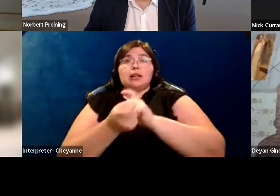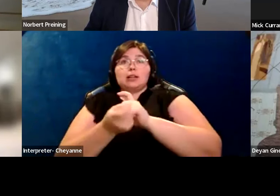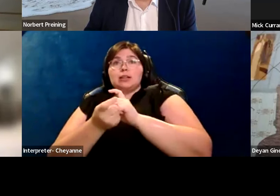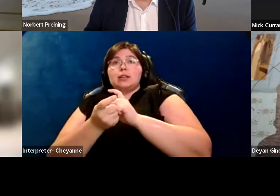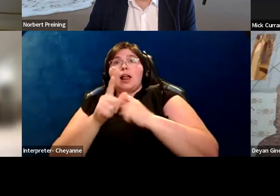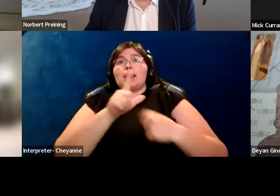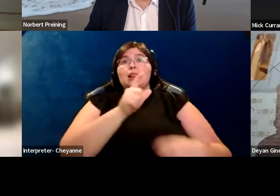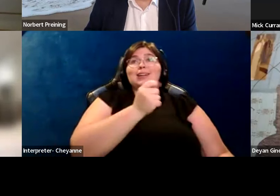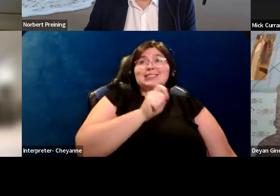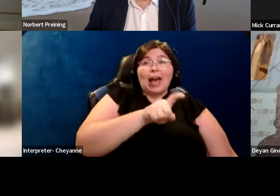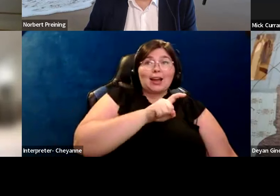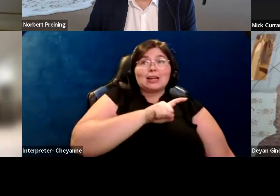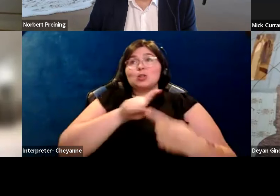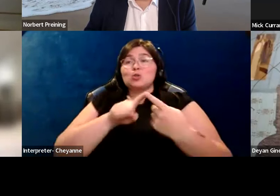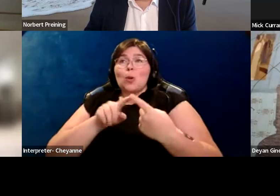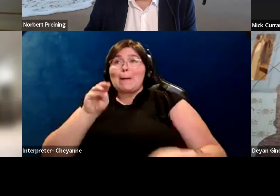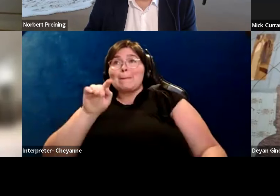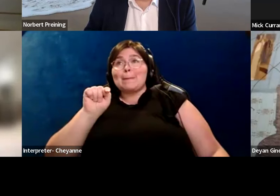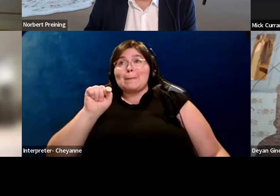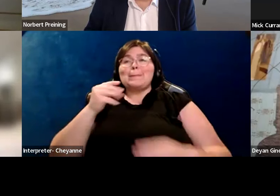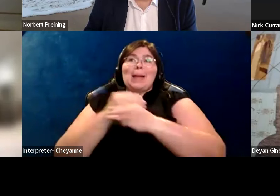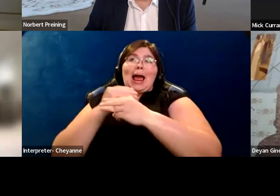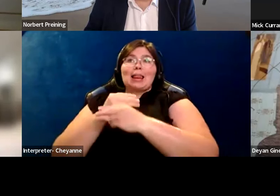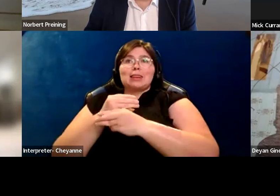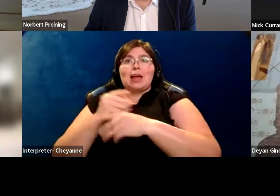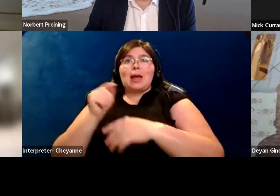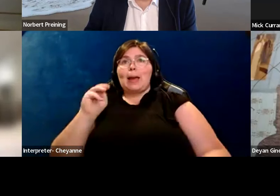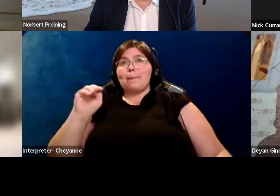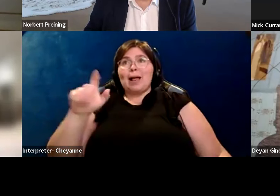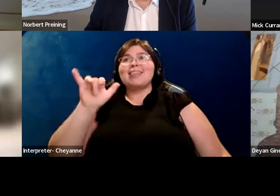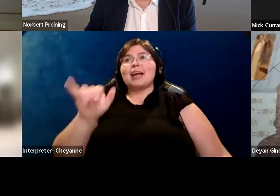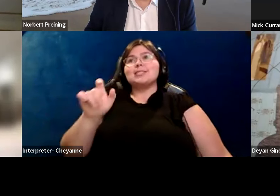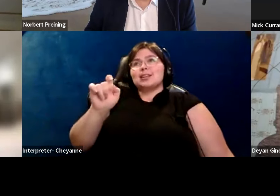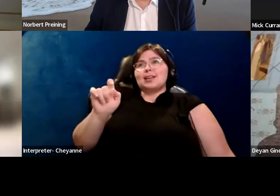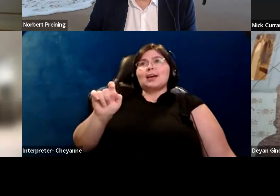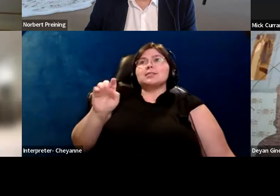MathML is an XML standard.